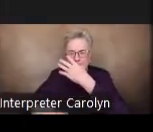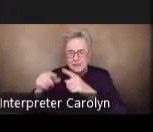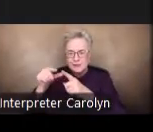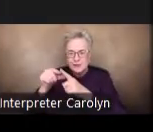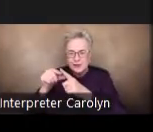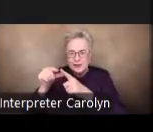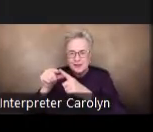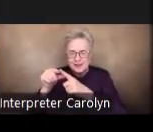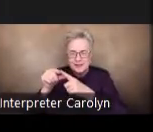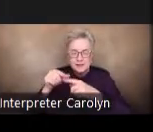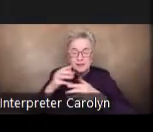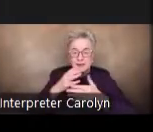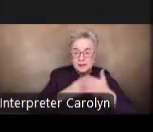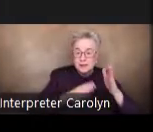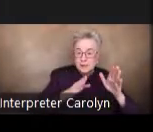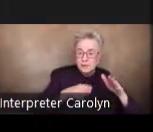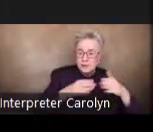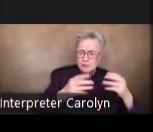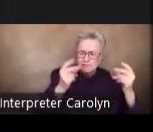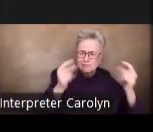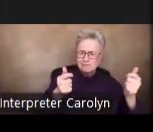Some rooms get built quickly with some of those high